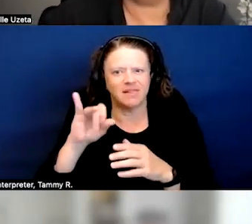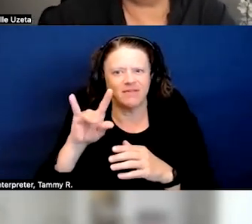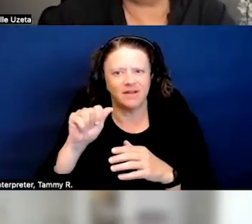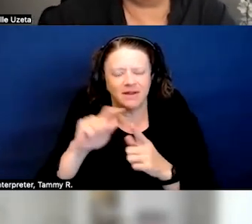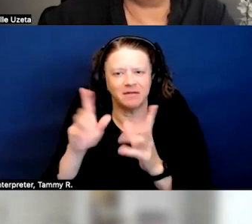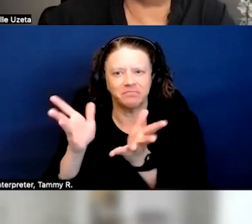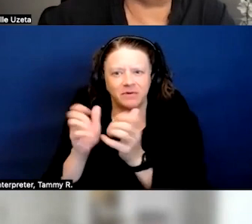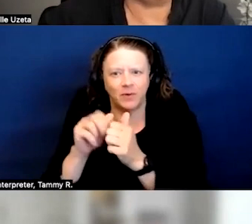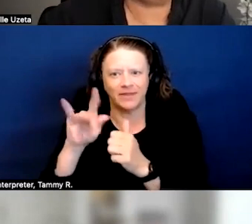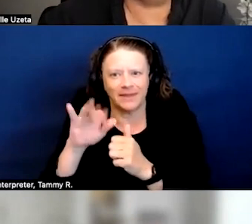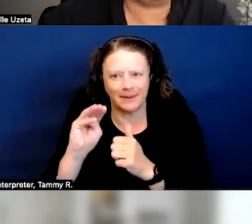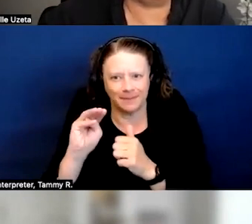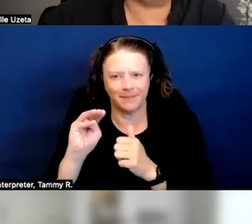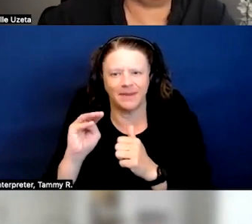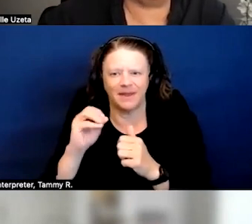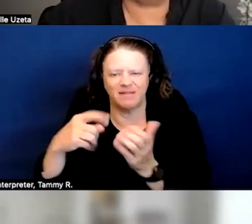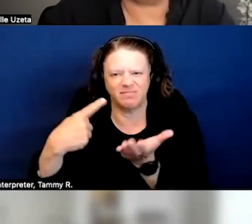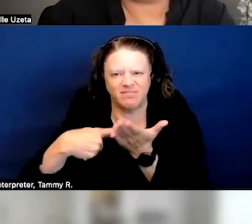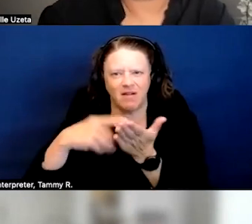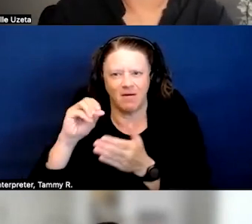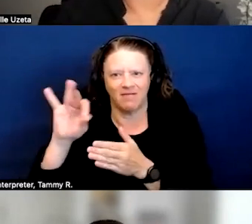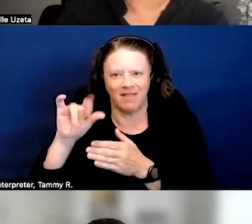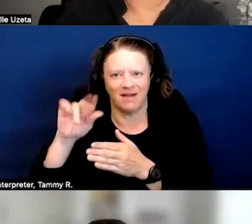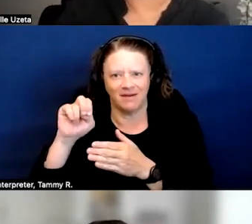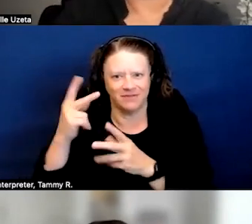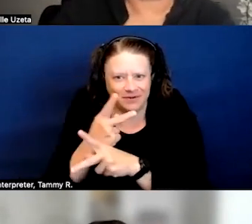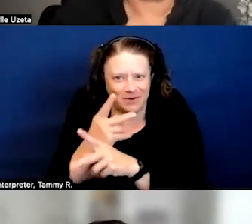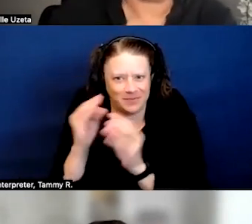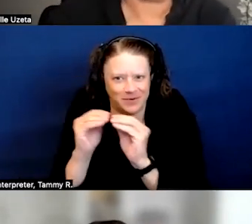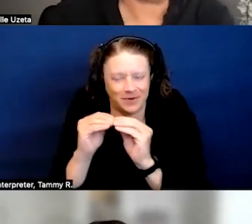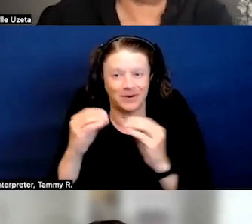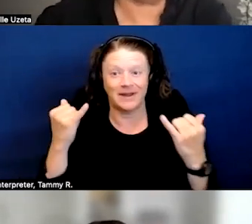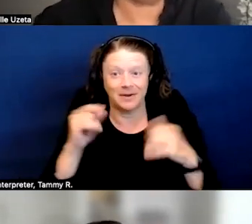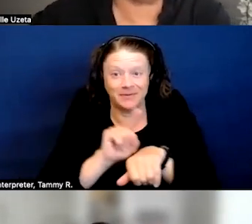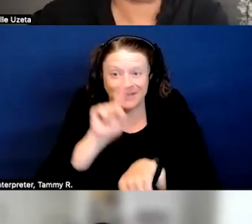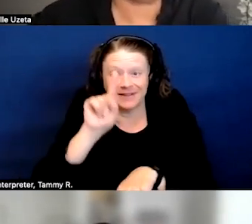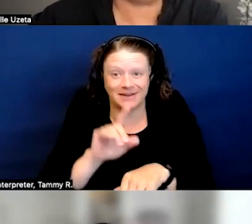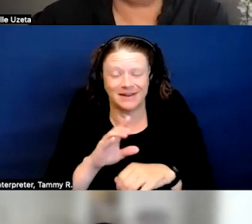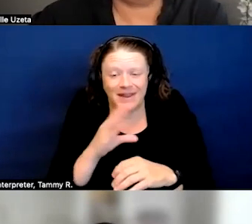It is one o'clock, so we will end this presentation, and I hope people got some useful information.